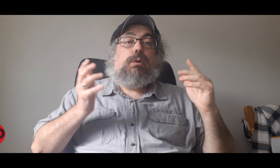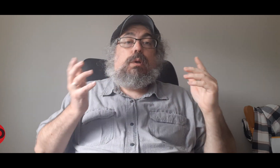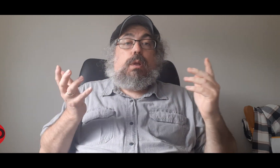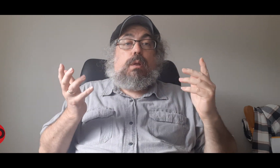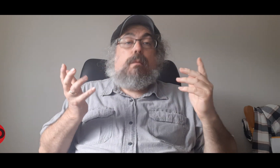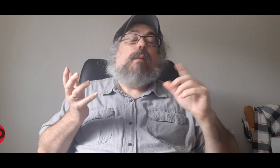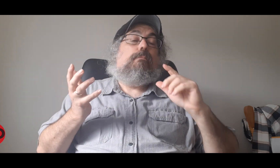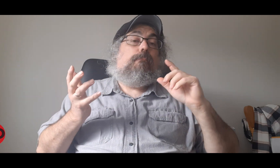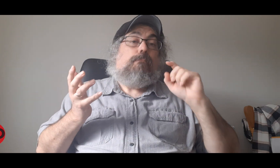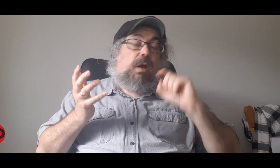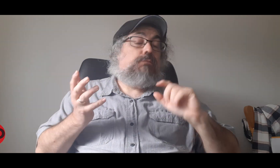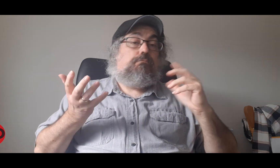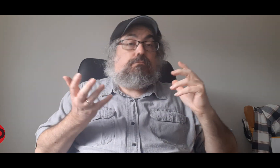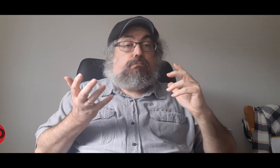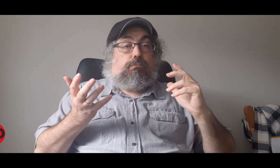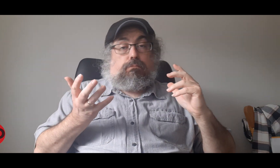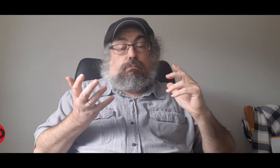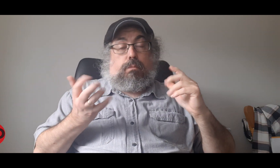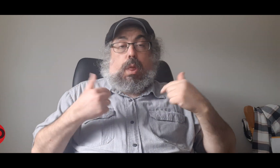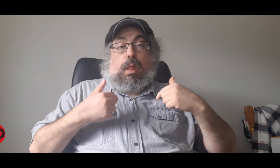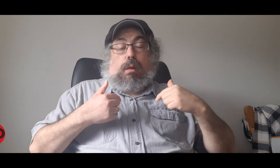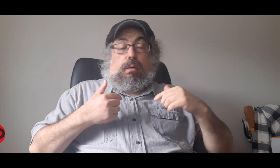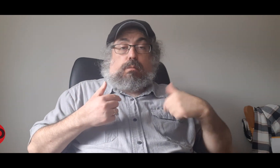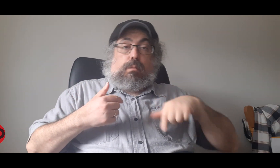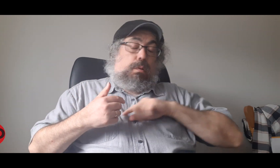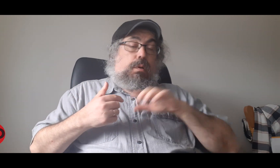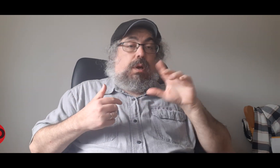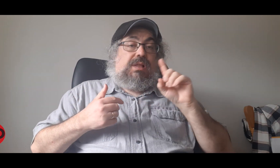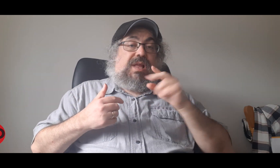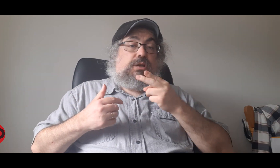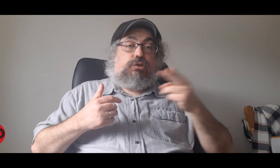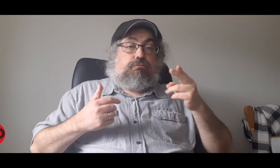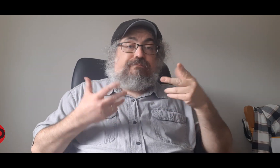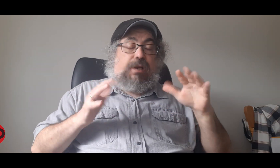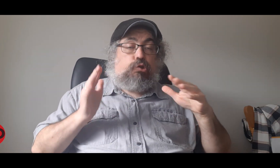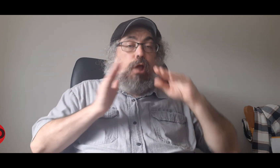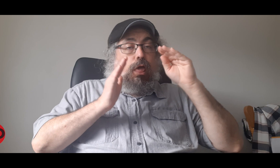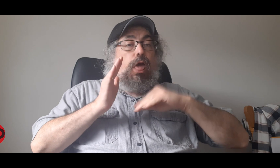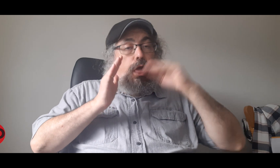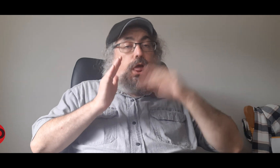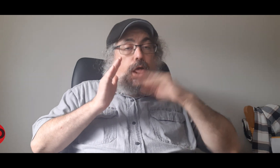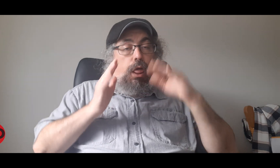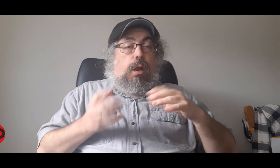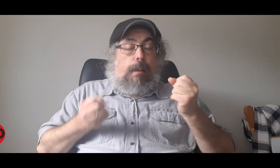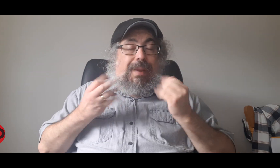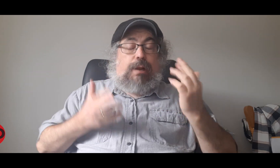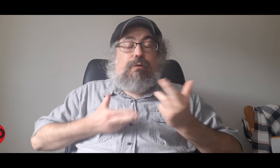submission listing many recommendations for improvements and